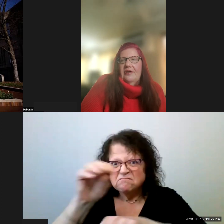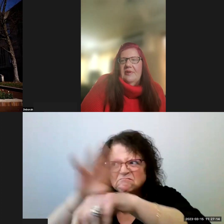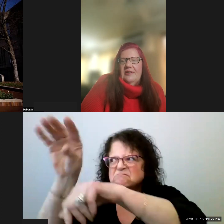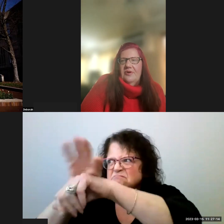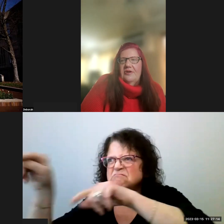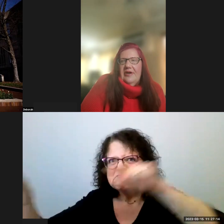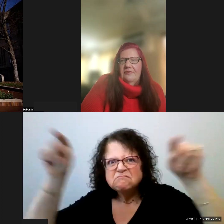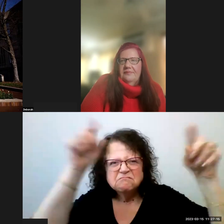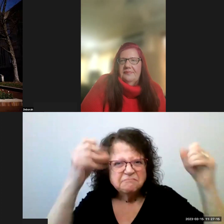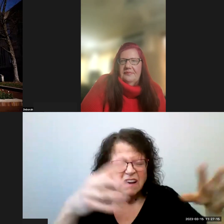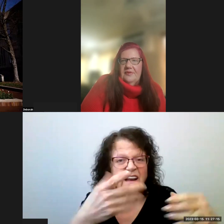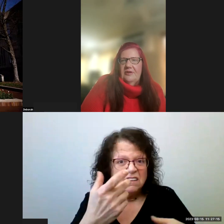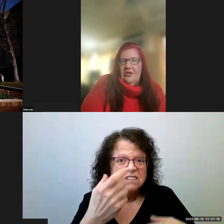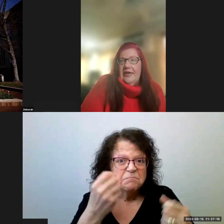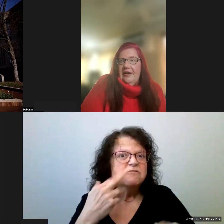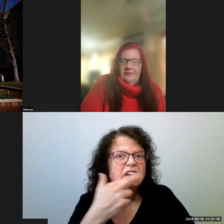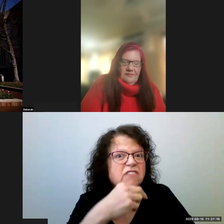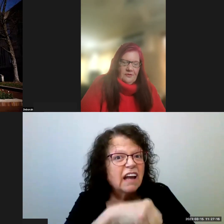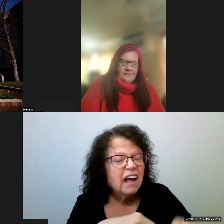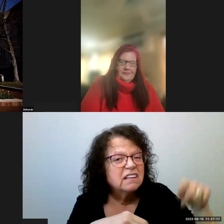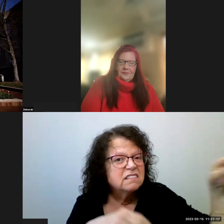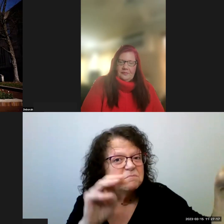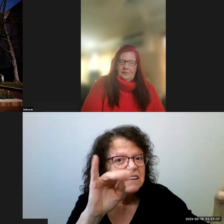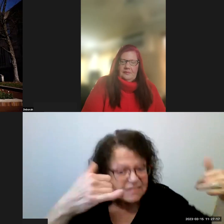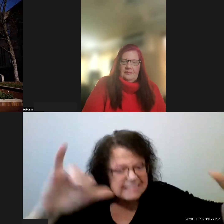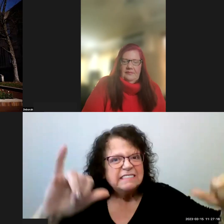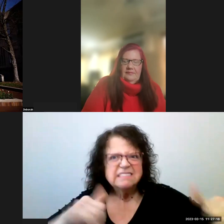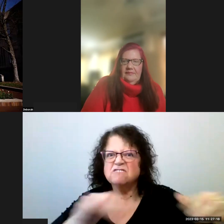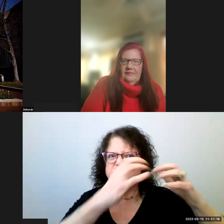in Minnesota still shutting down. >> PEGGY HOLTZ: Thank you, Deborah. You have